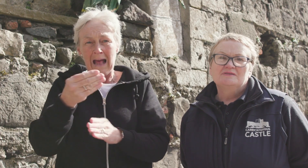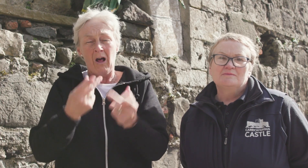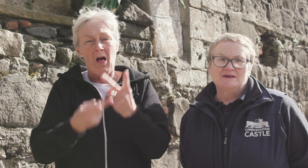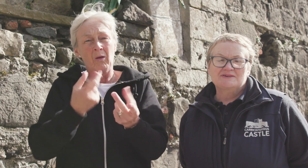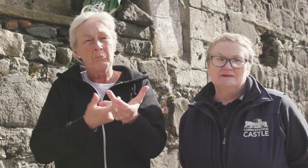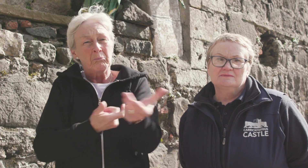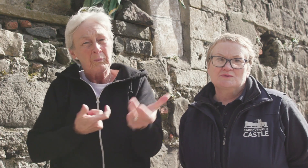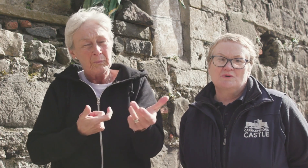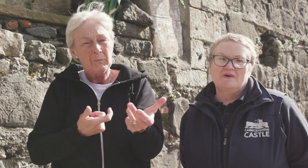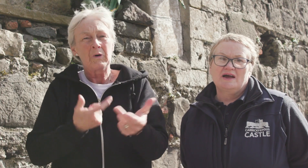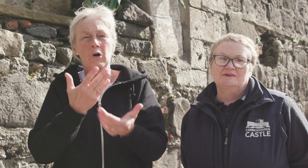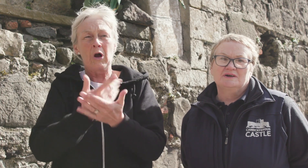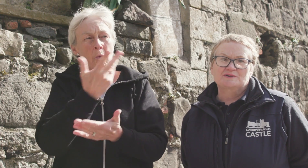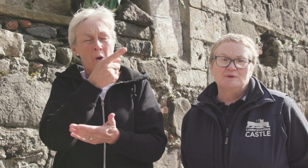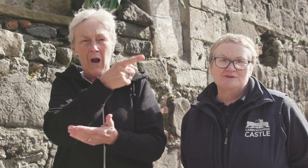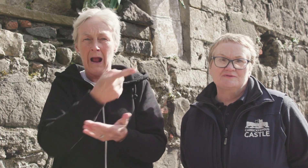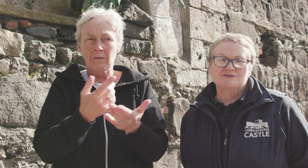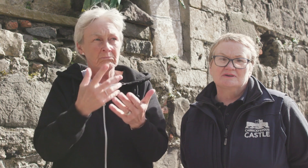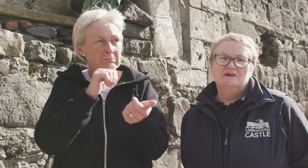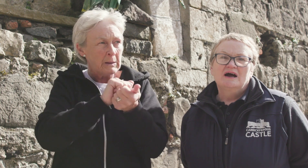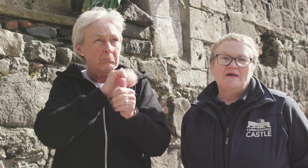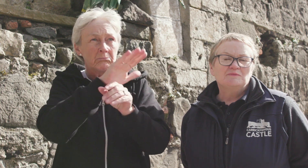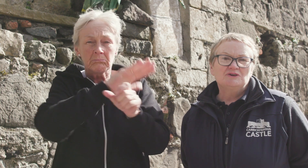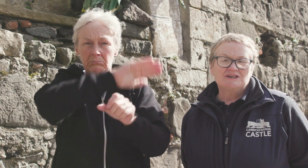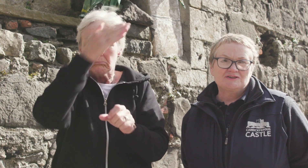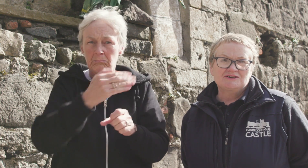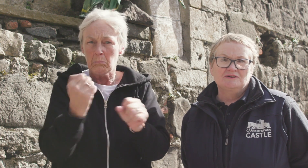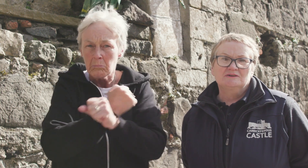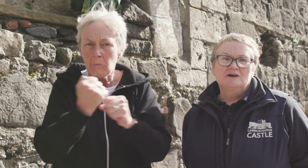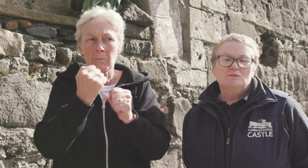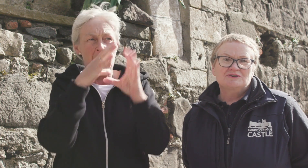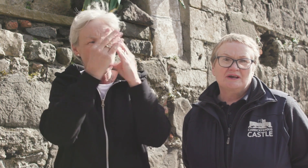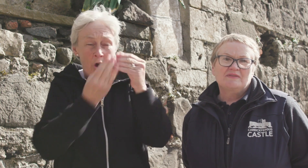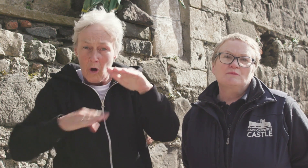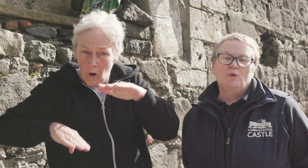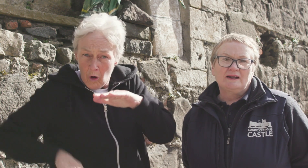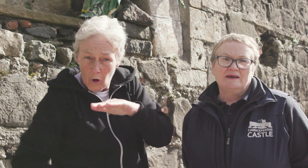The magazine was where they held explosives and the munitions tunnel was to get them quickly